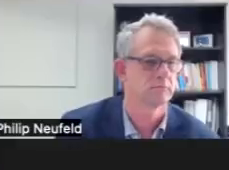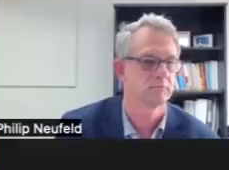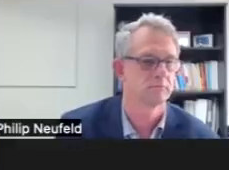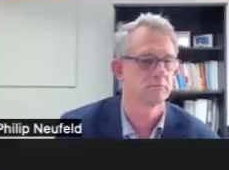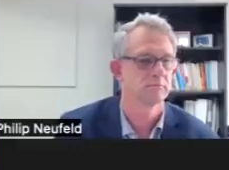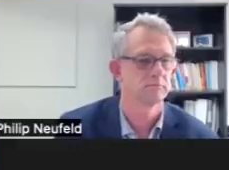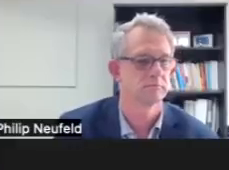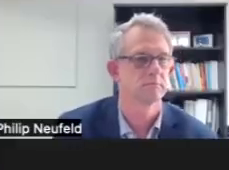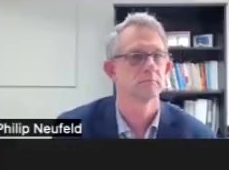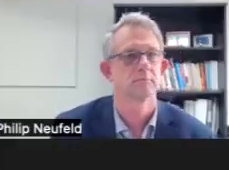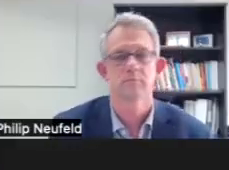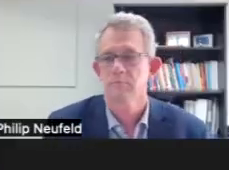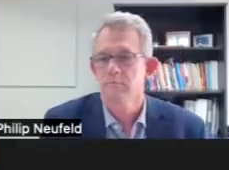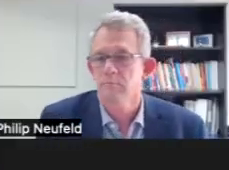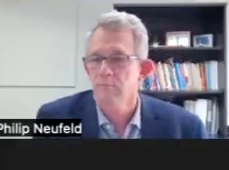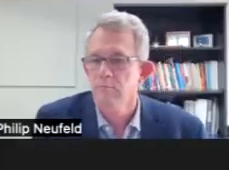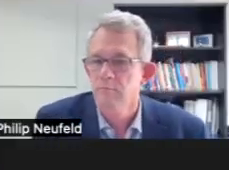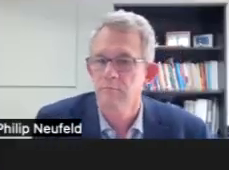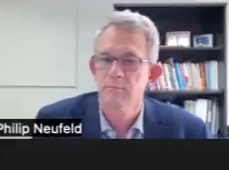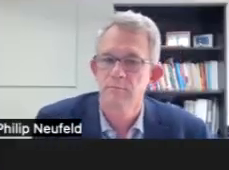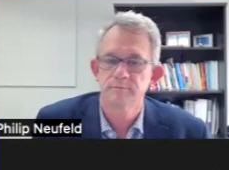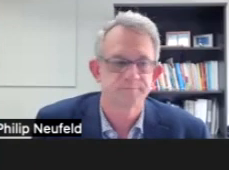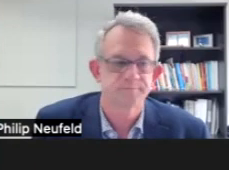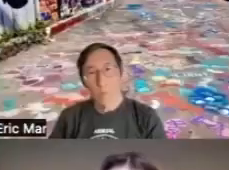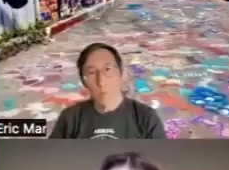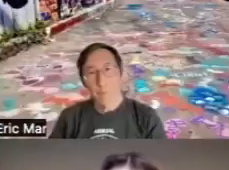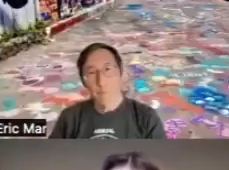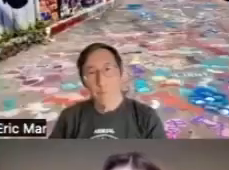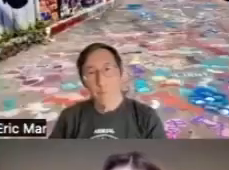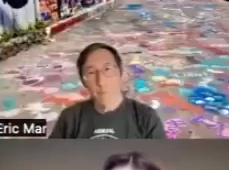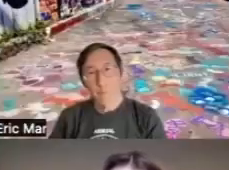we've instituted that permanently. But how do we then identify our students who are would normally